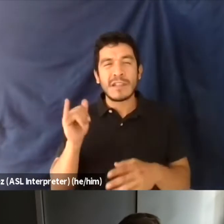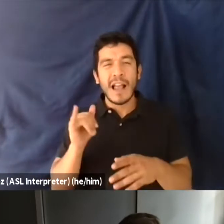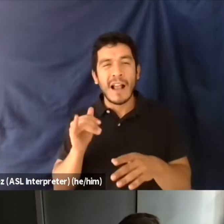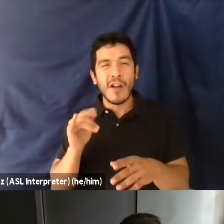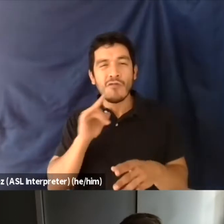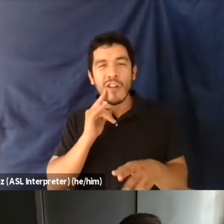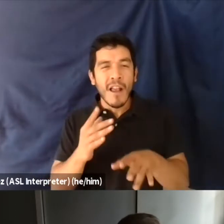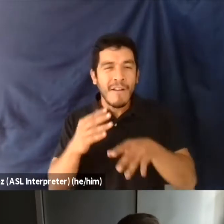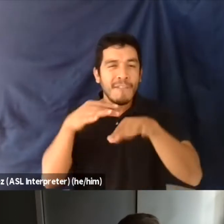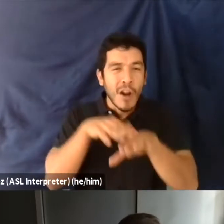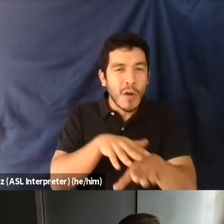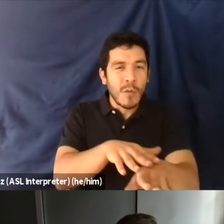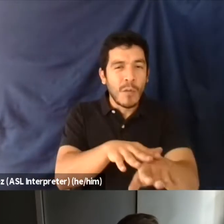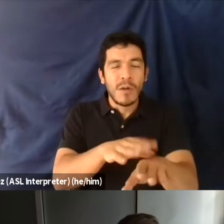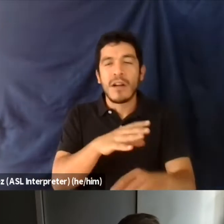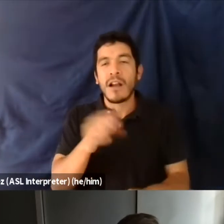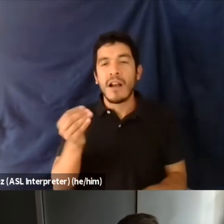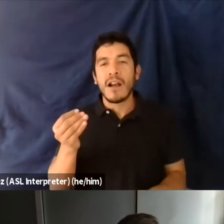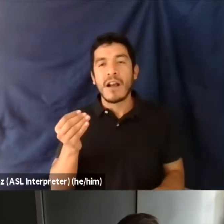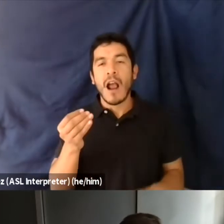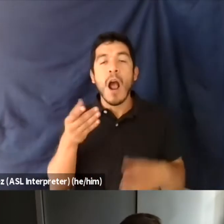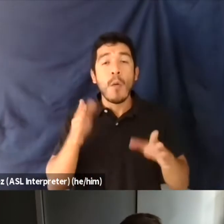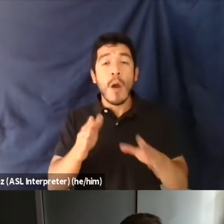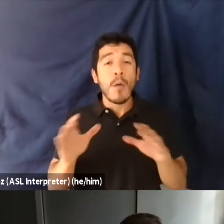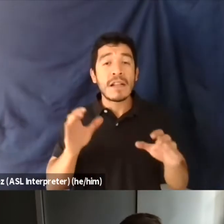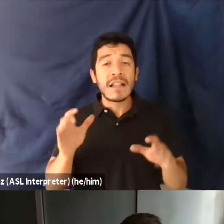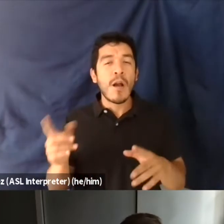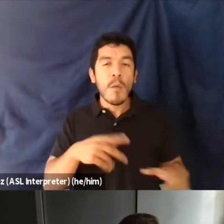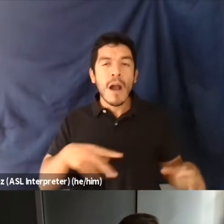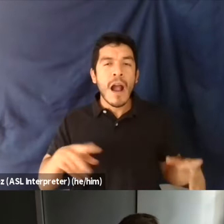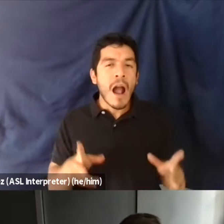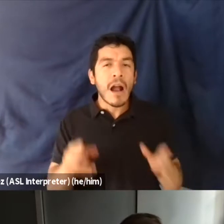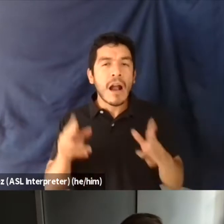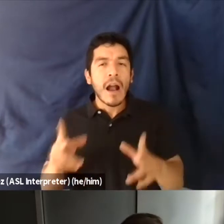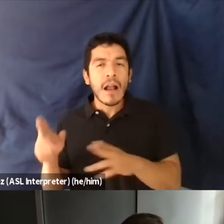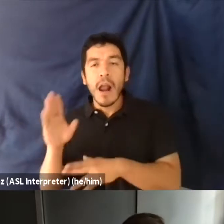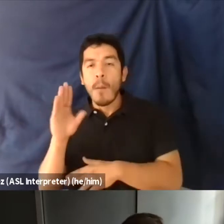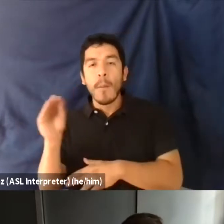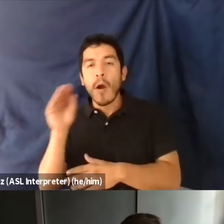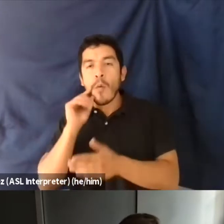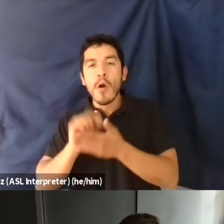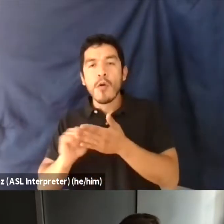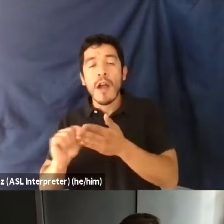the way that we did it was we would cut together, some sequences Bo kind of write a first draft voiceover.